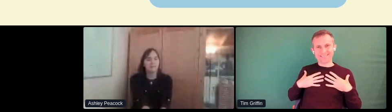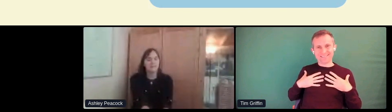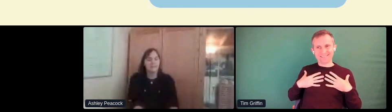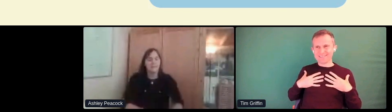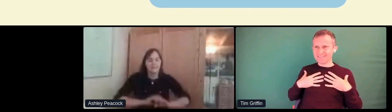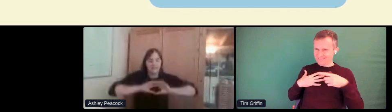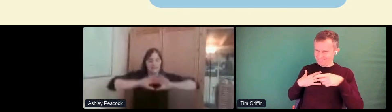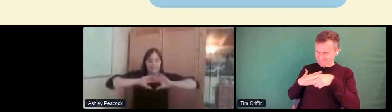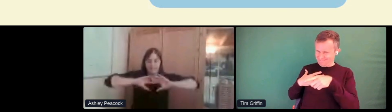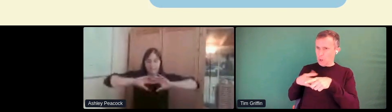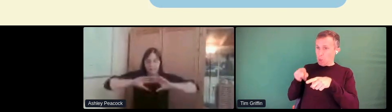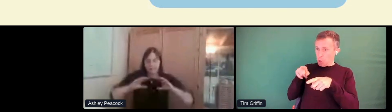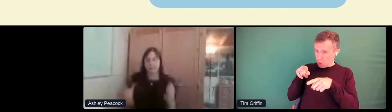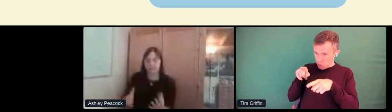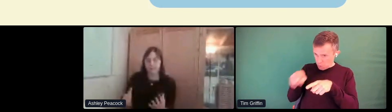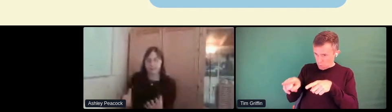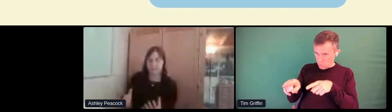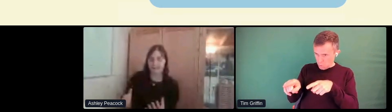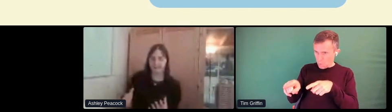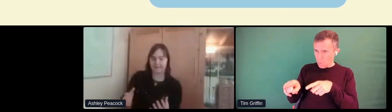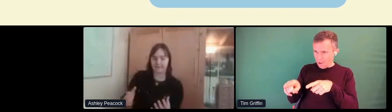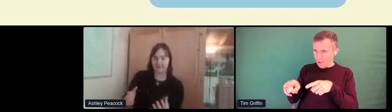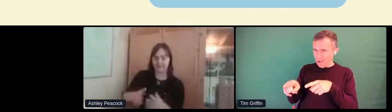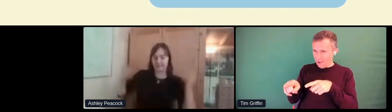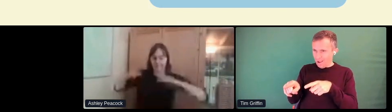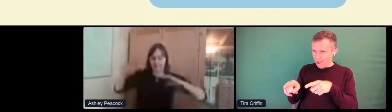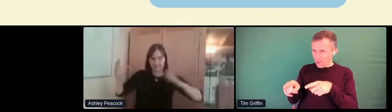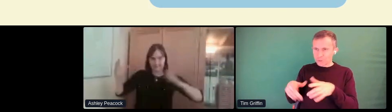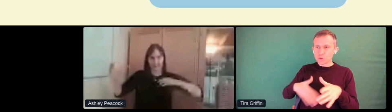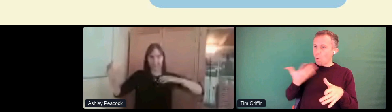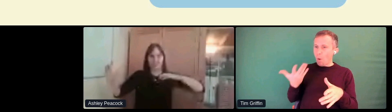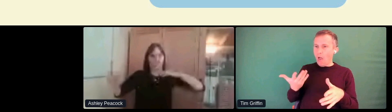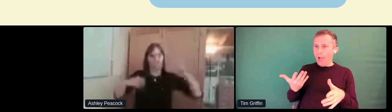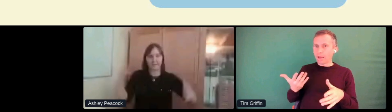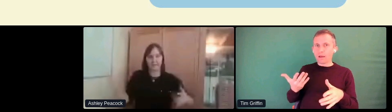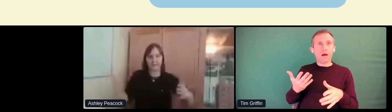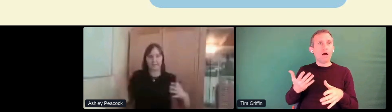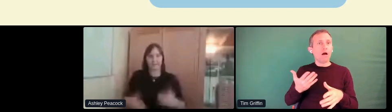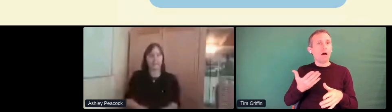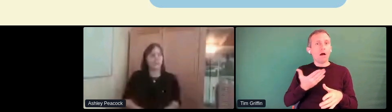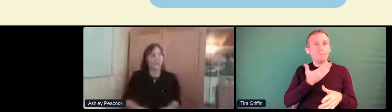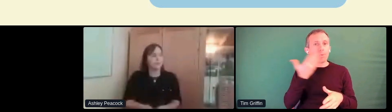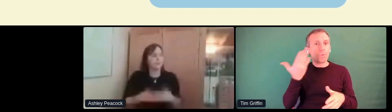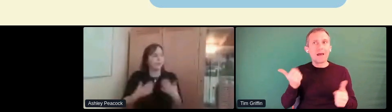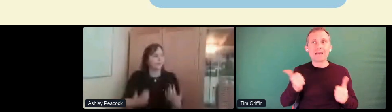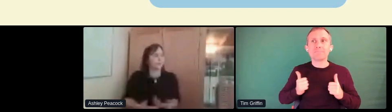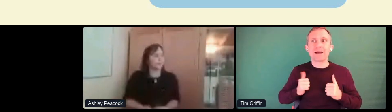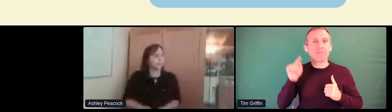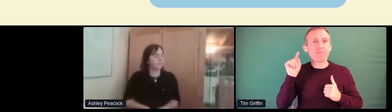was like dealing with a lot of unexpected stuff, sensory stuff, people, not having control over